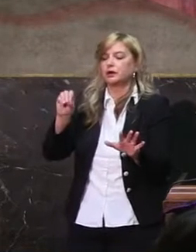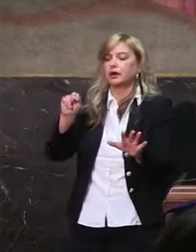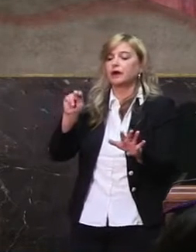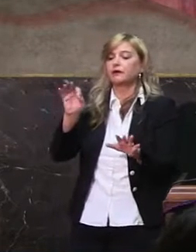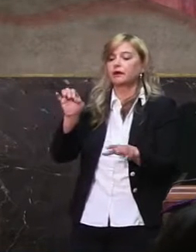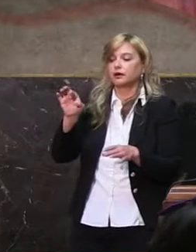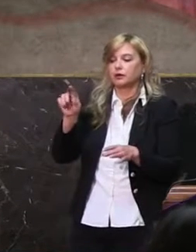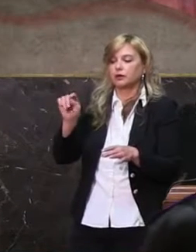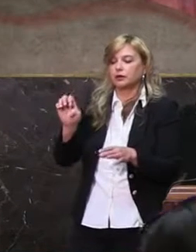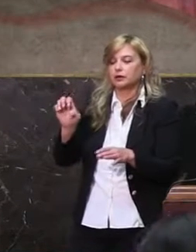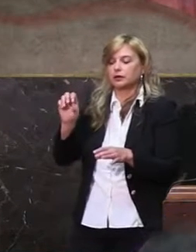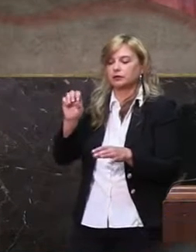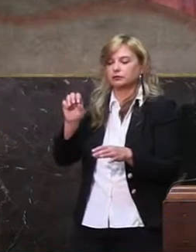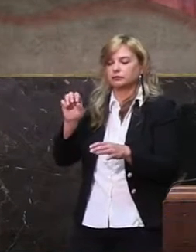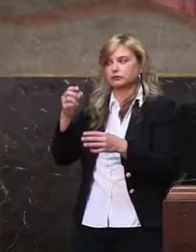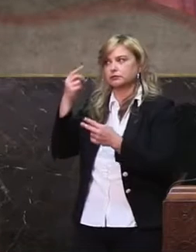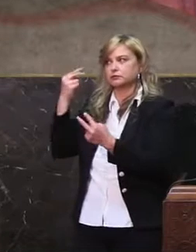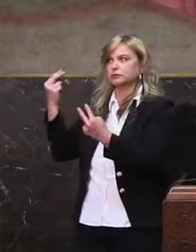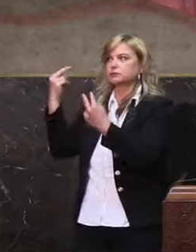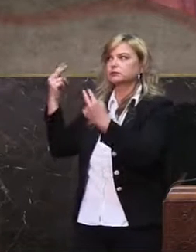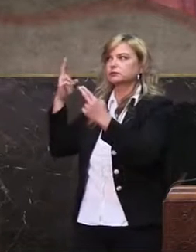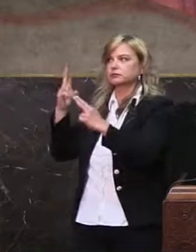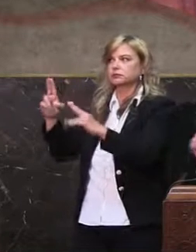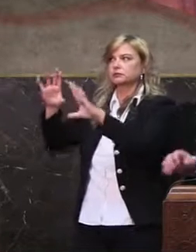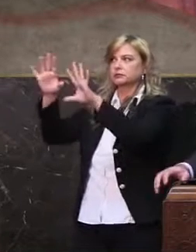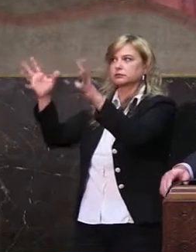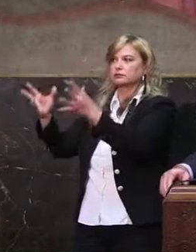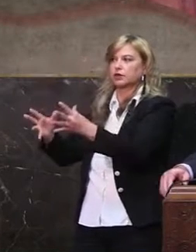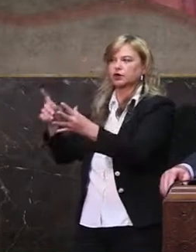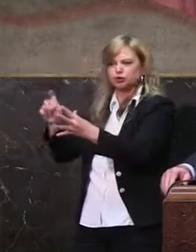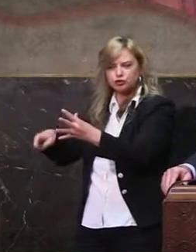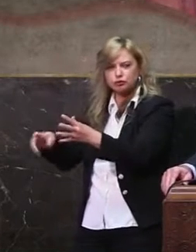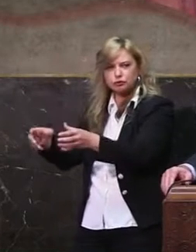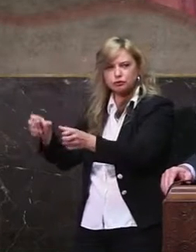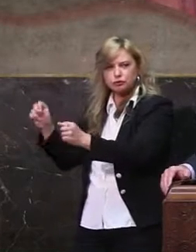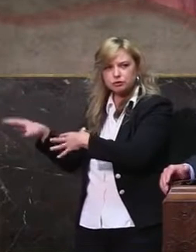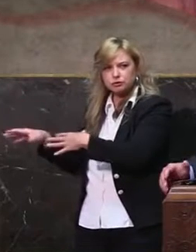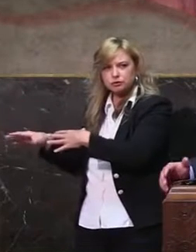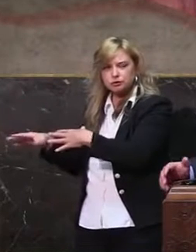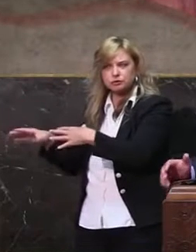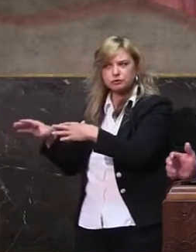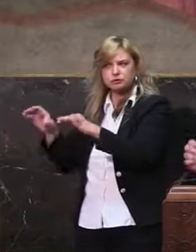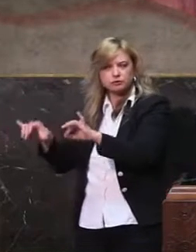shouldn't be removed? You know, one thing